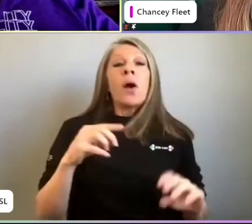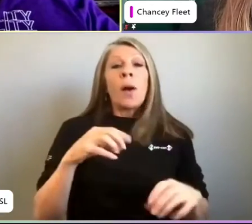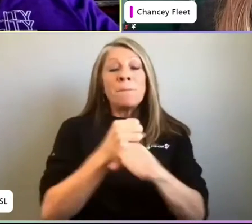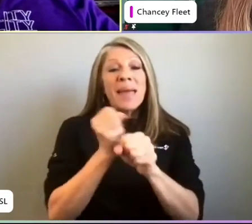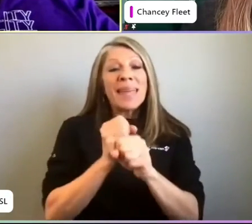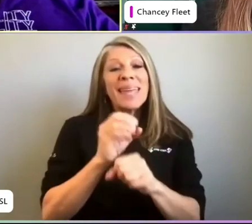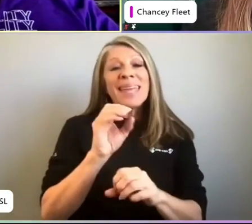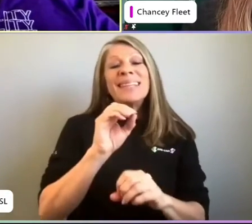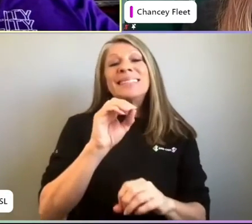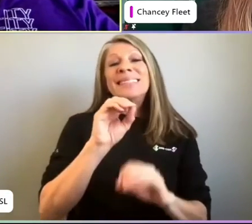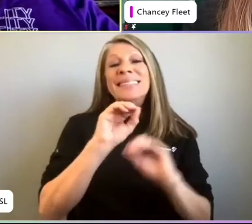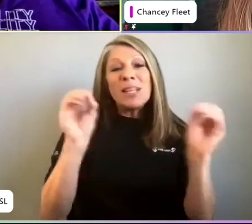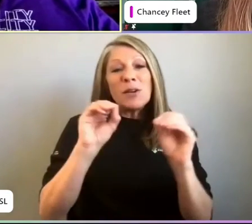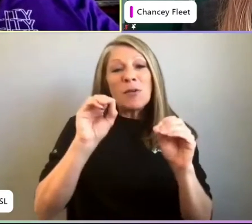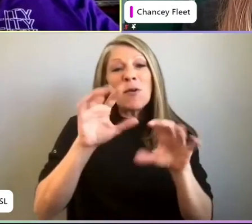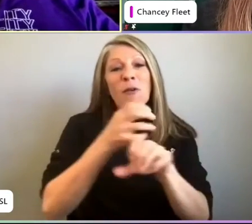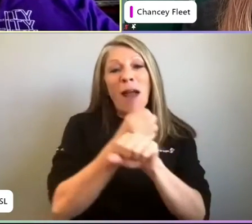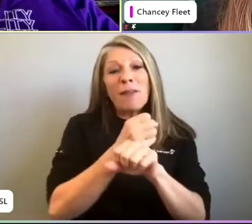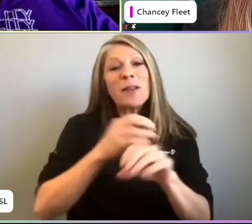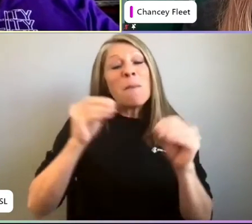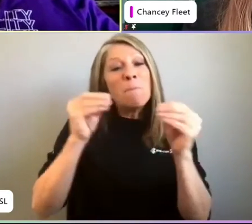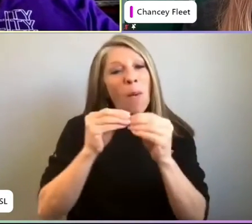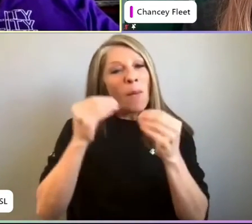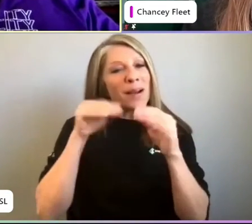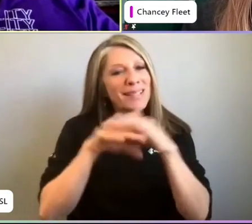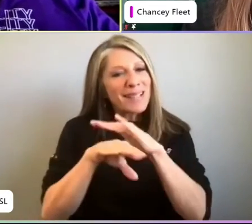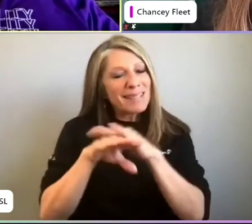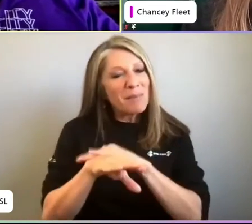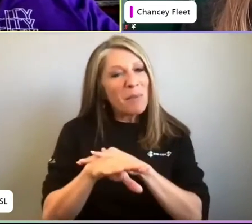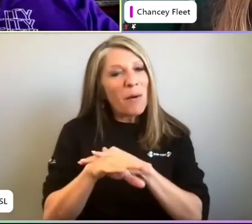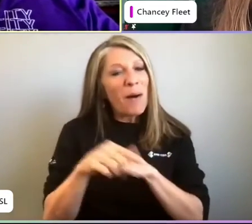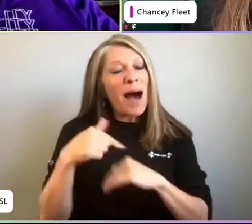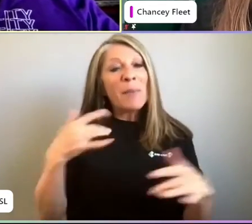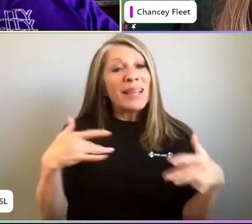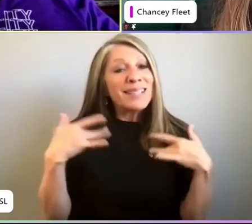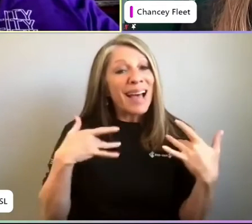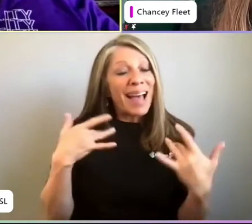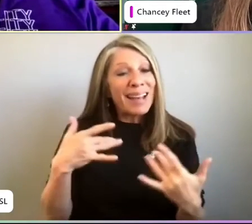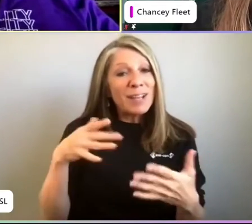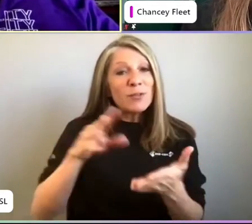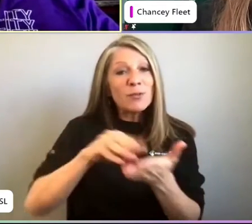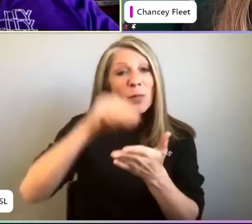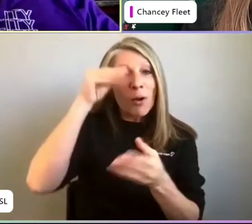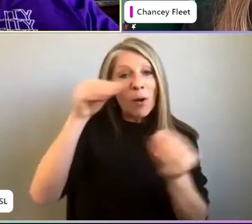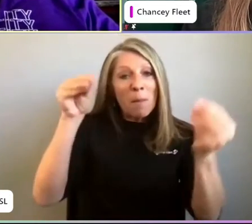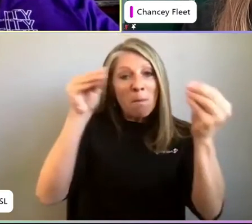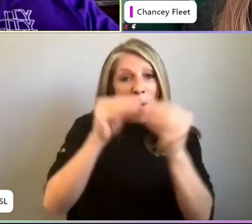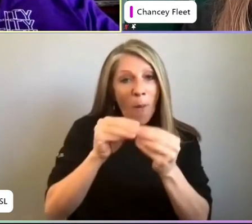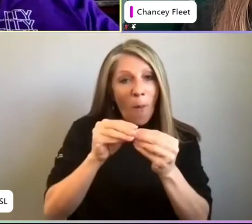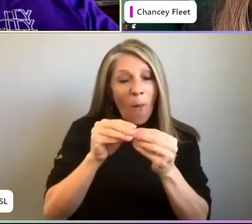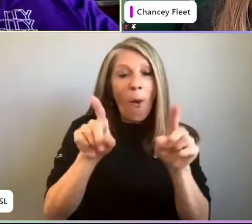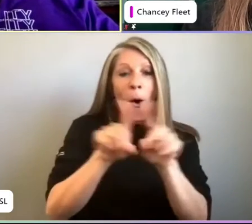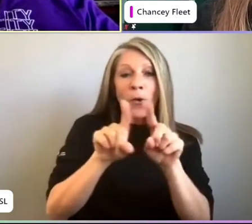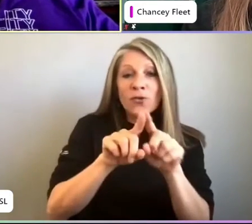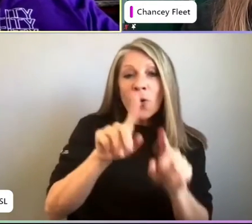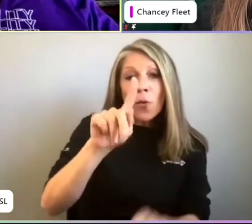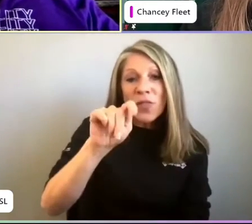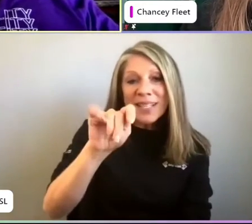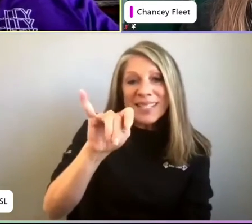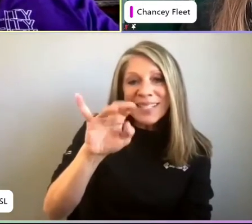[>>] Awesome. Thank you, and thank you all for this wonderful information. On making zero gravity more